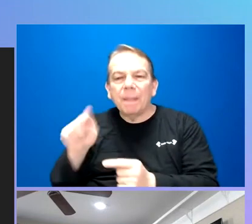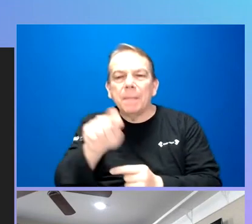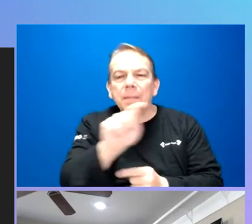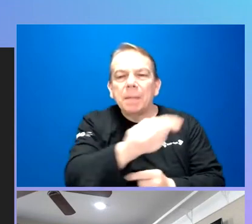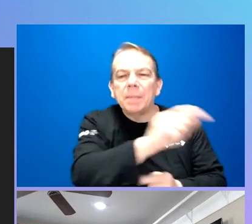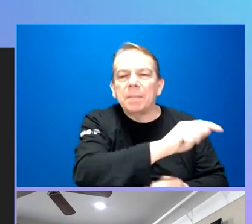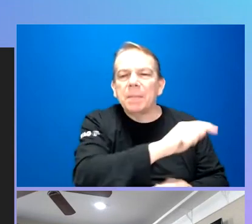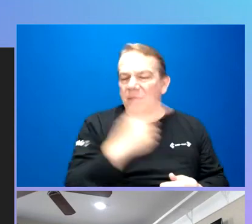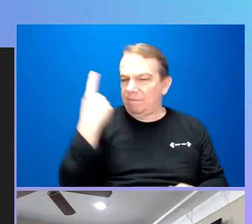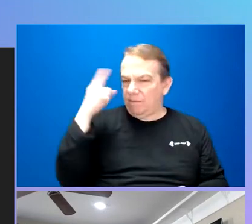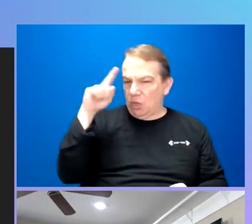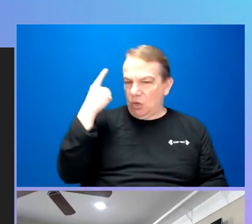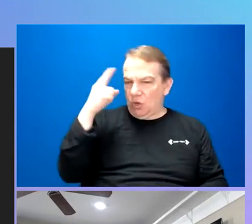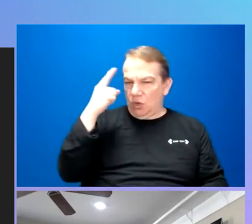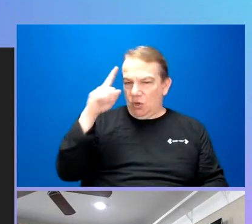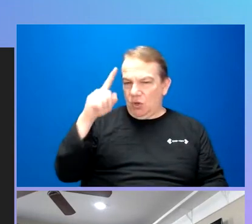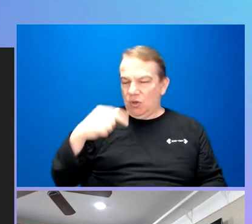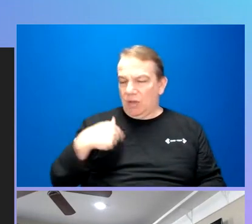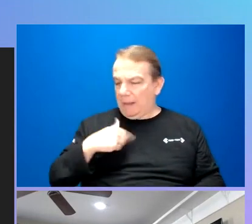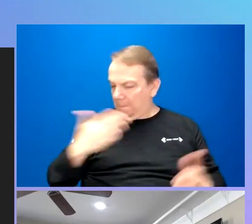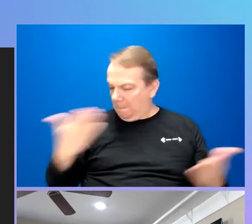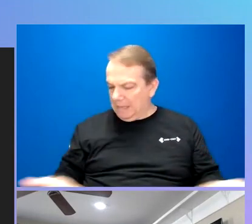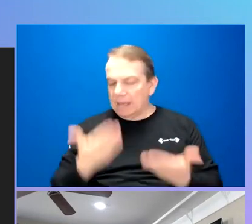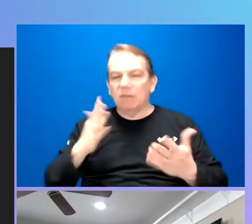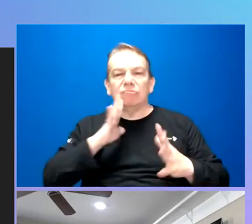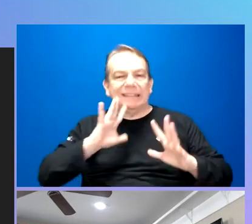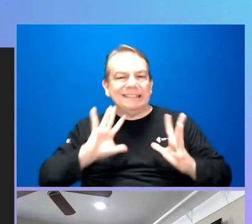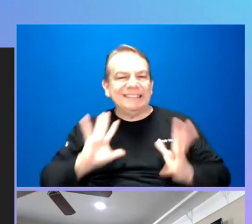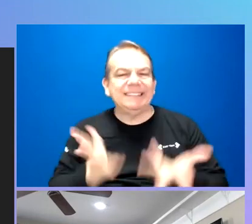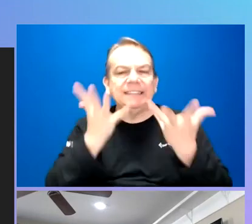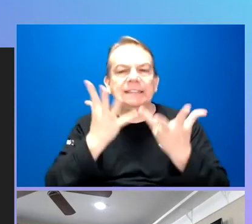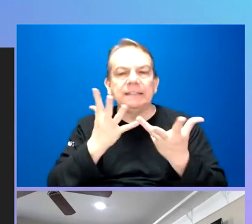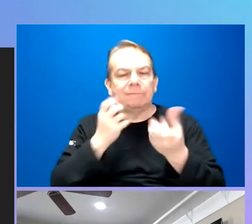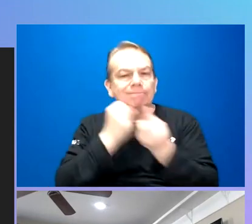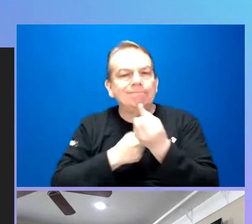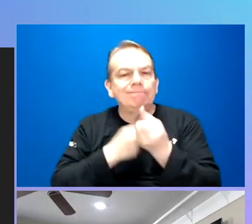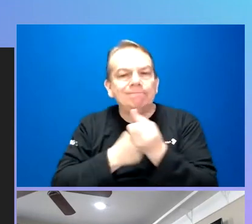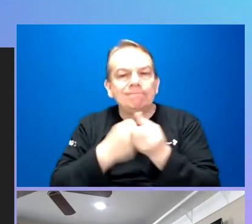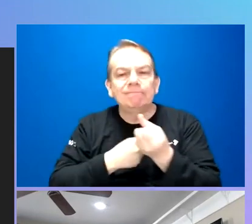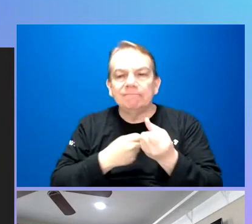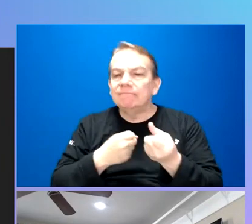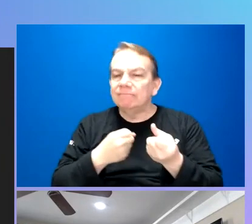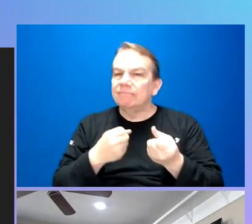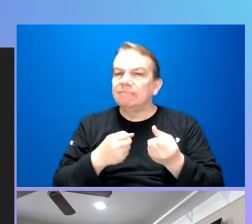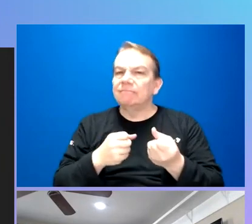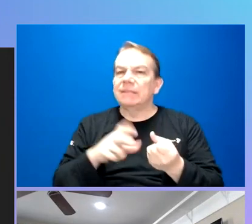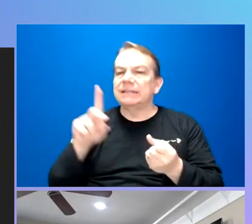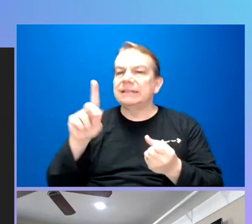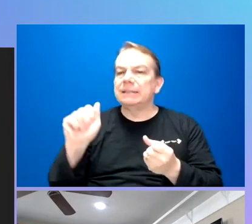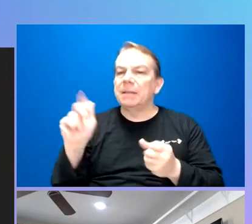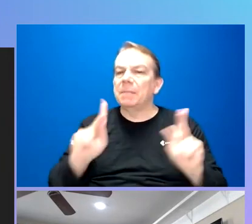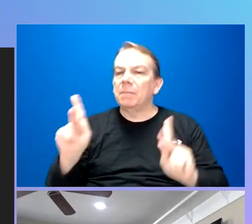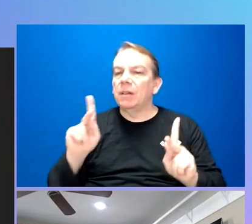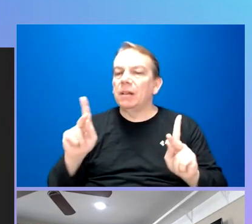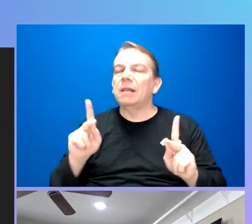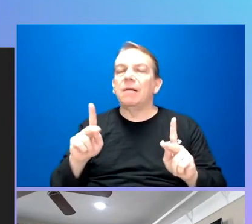Americans? I'm here to promote the disability, and I only have so much time and resources. But here's the reason. Last time I